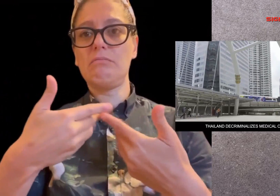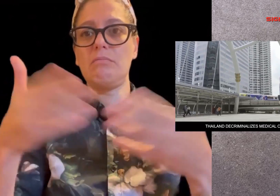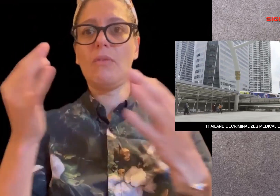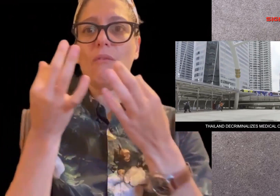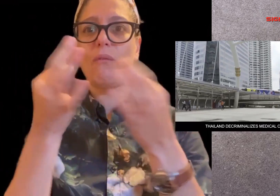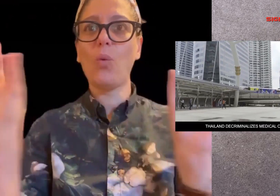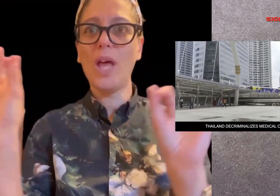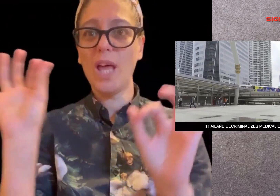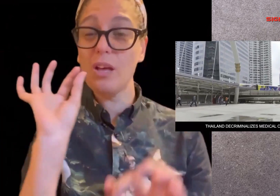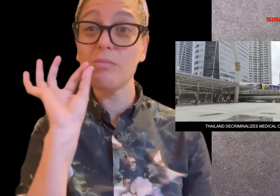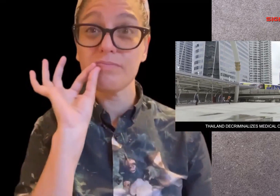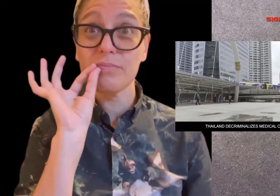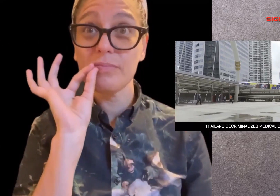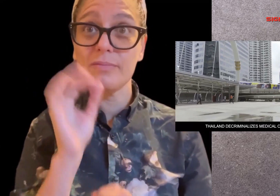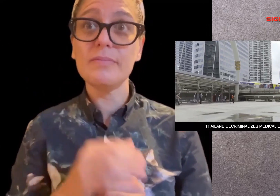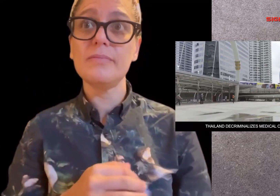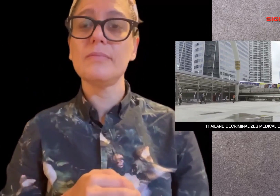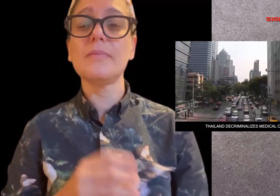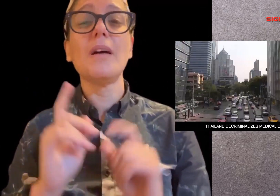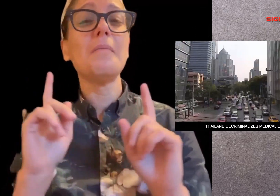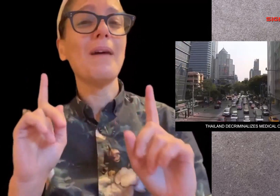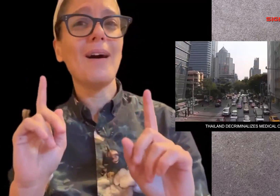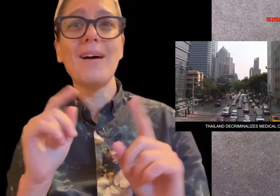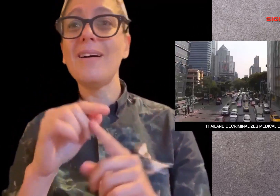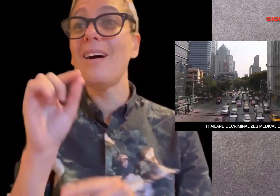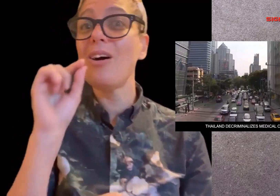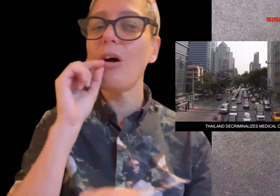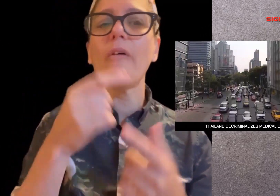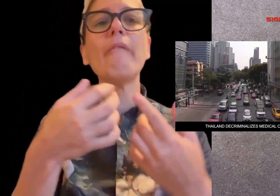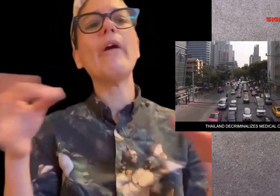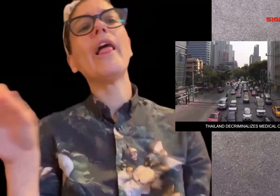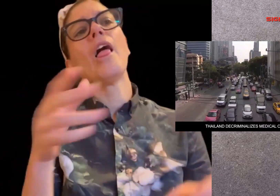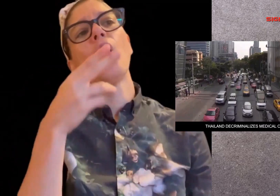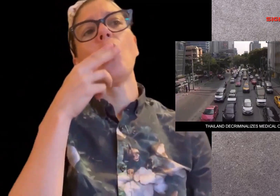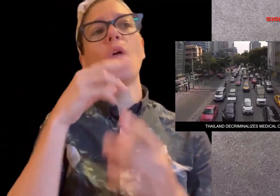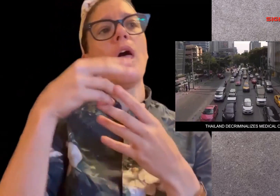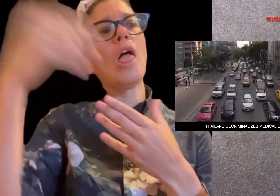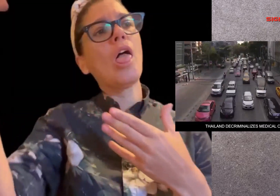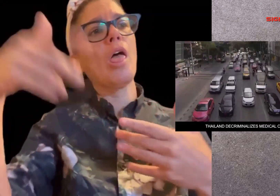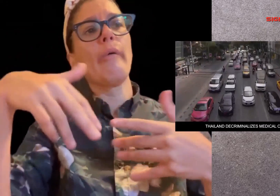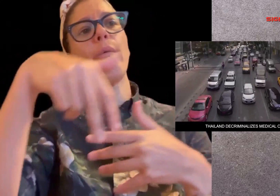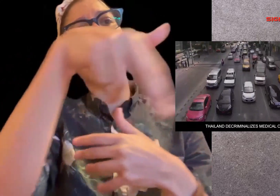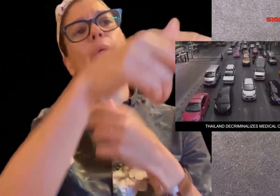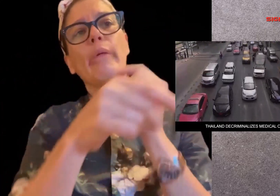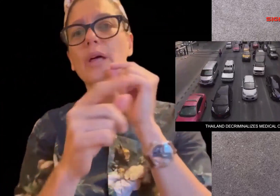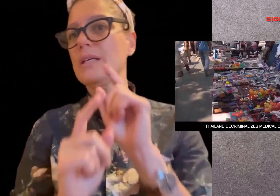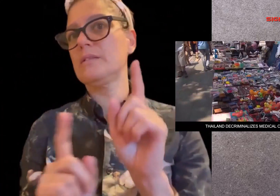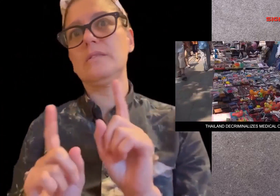Thailand is now the first Asian country to decriminalize cannabis however that does not